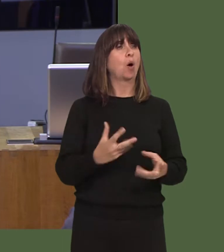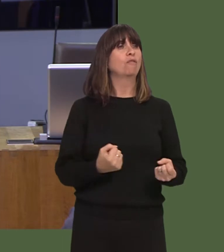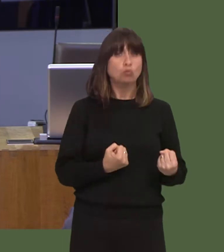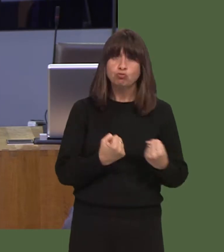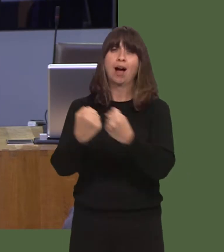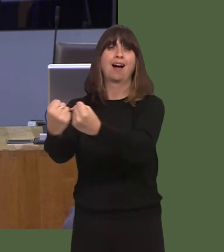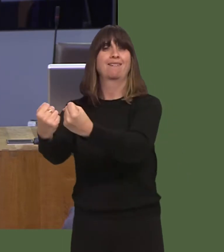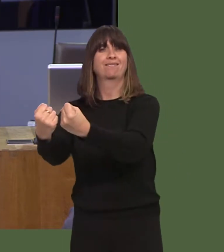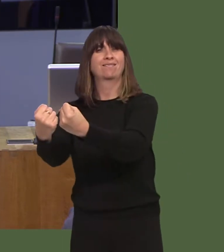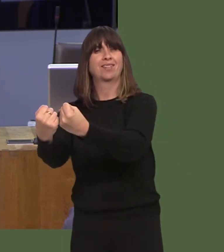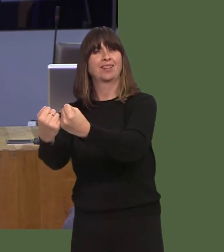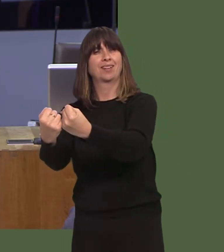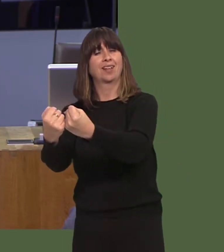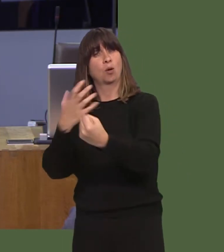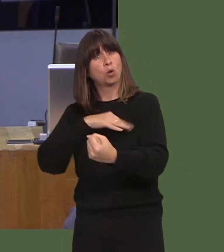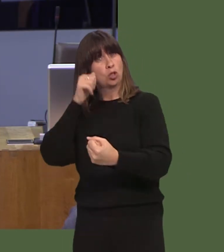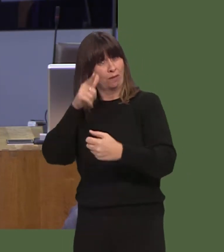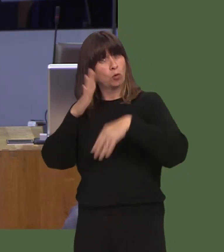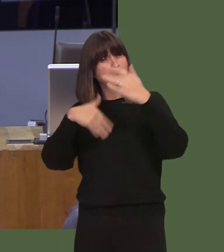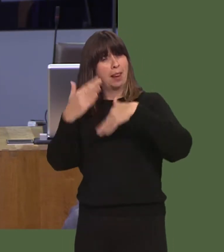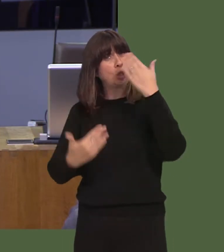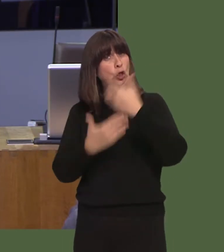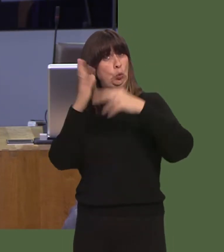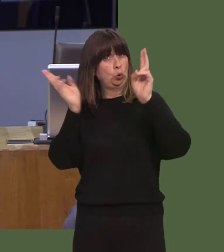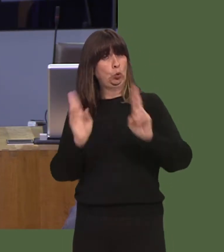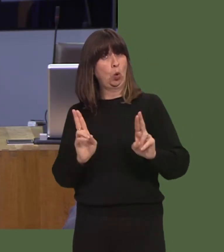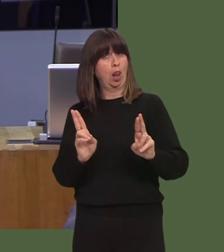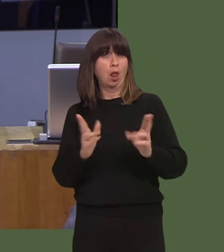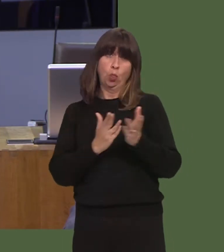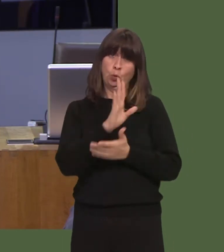What assurance can you give us that any new schools built using the twenty-first century